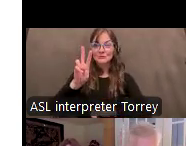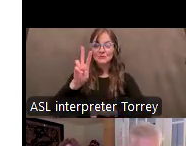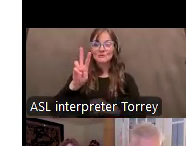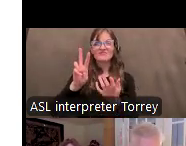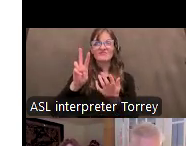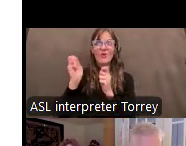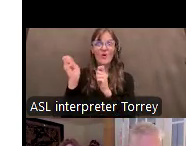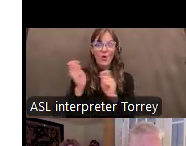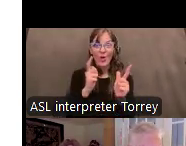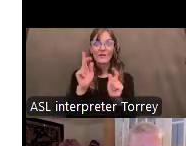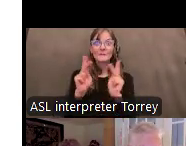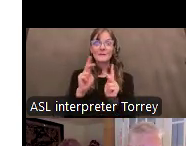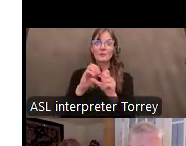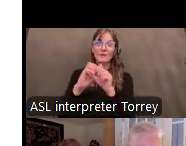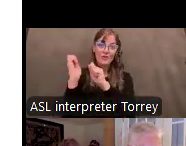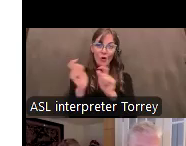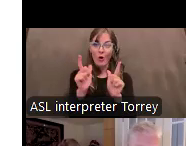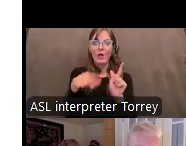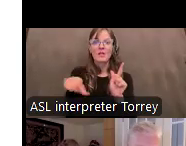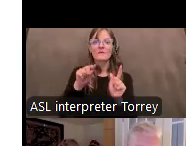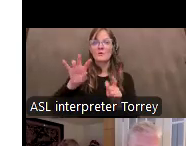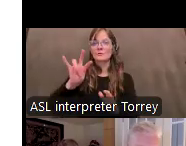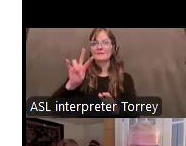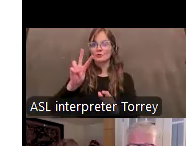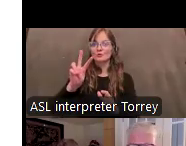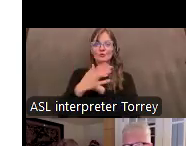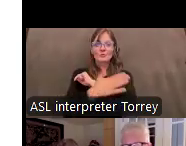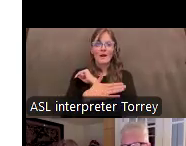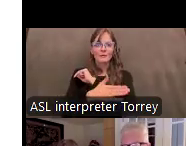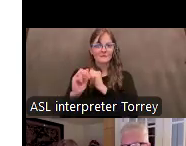So it's open to any caring individual anywhere.